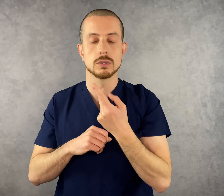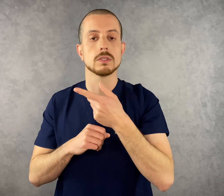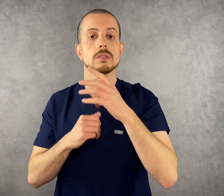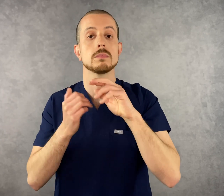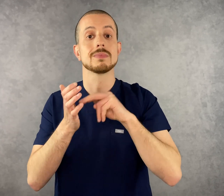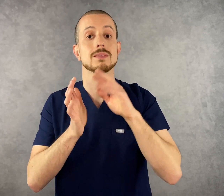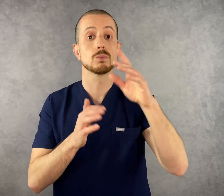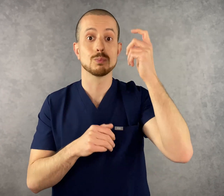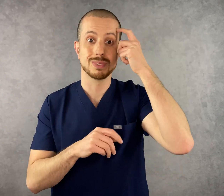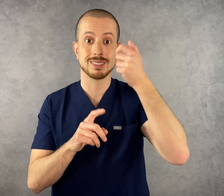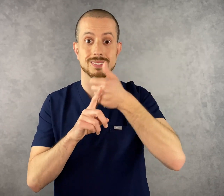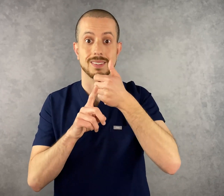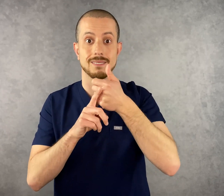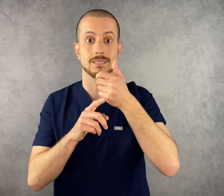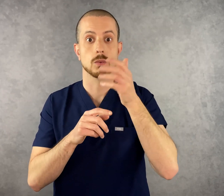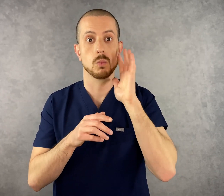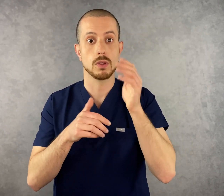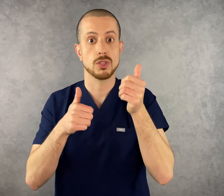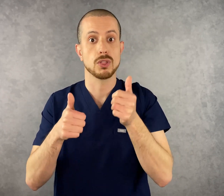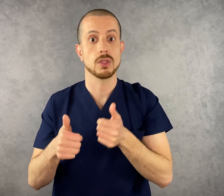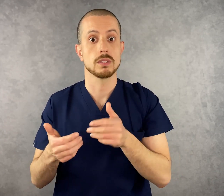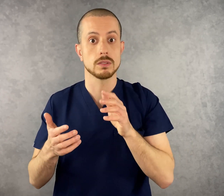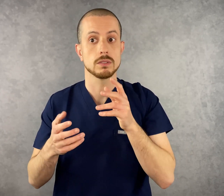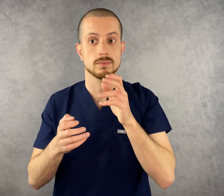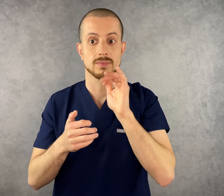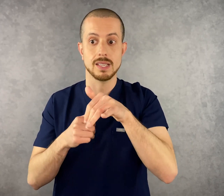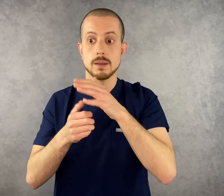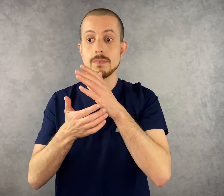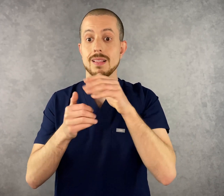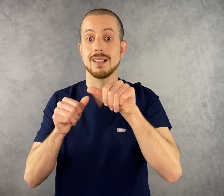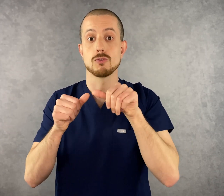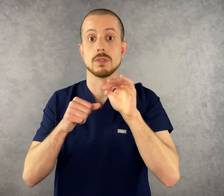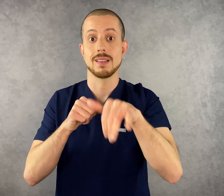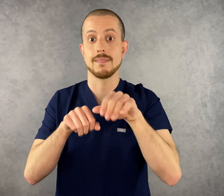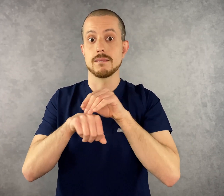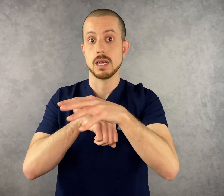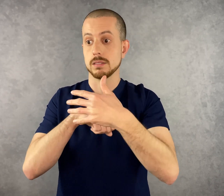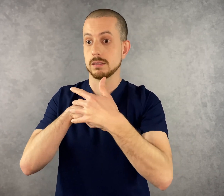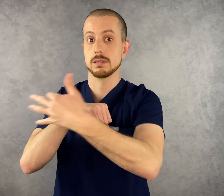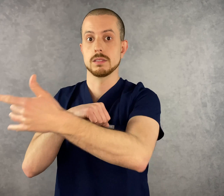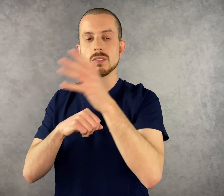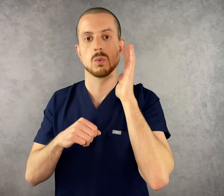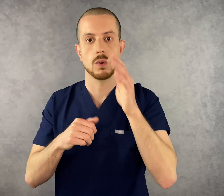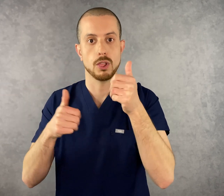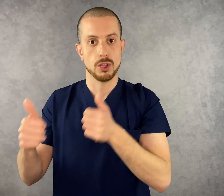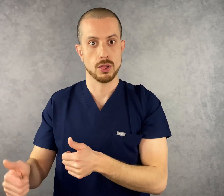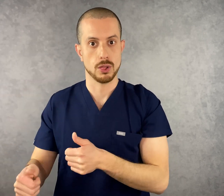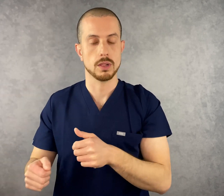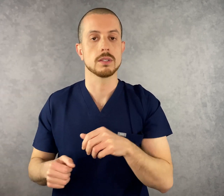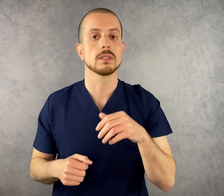That means this part of the brain will deteriorate.